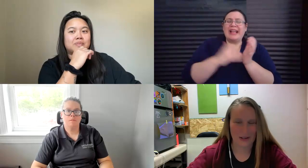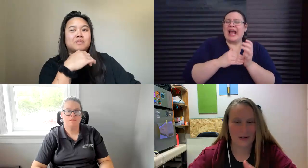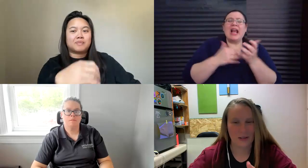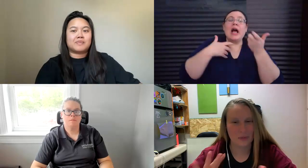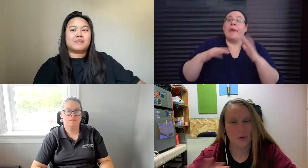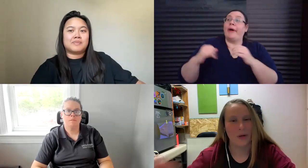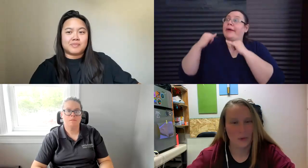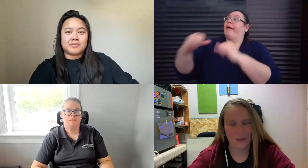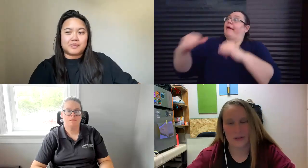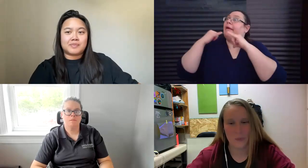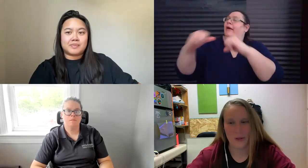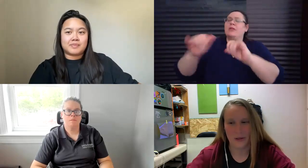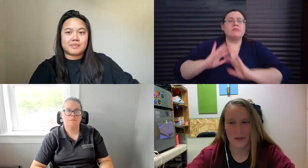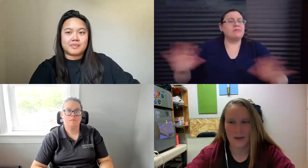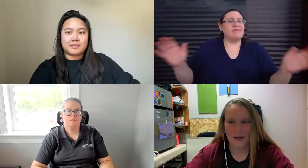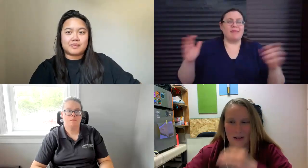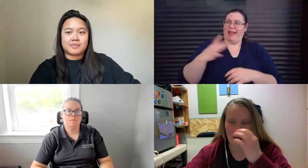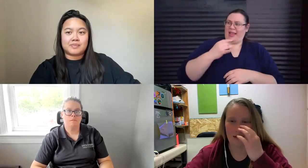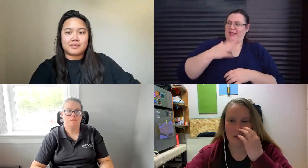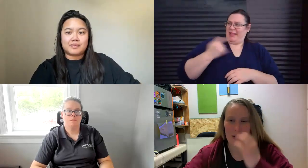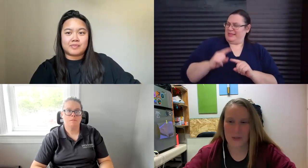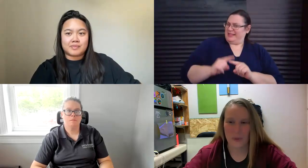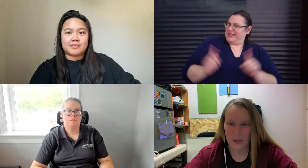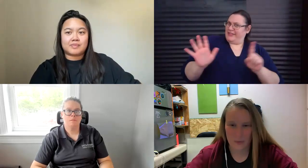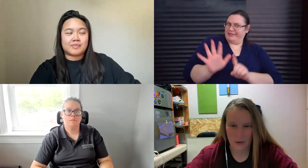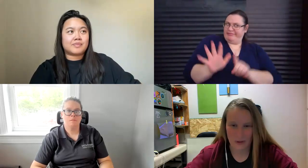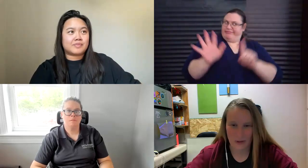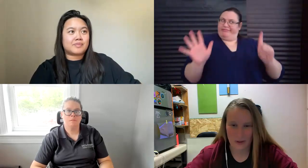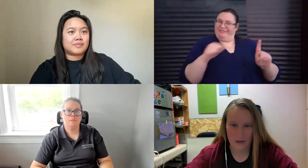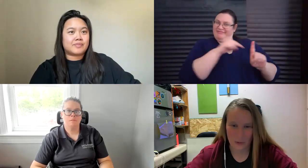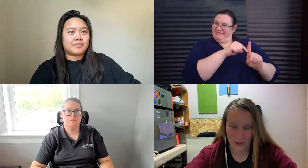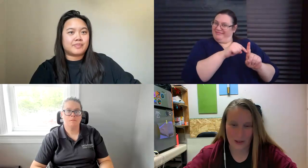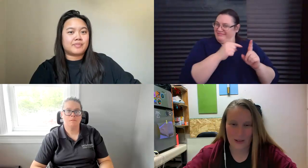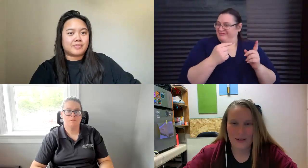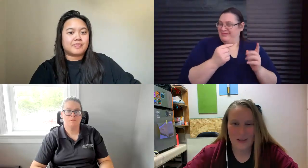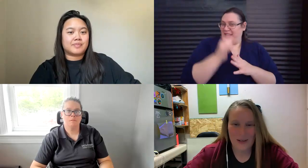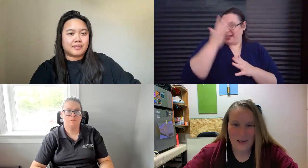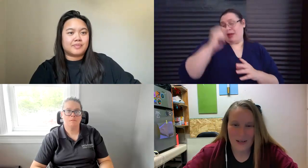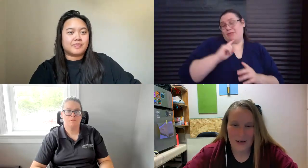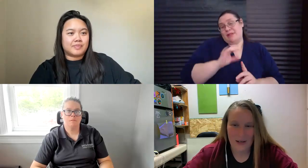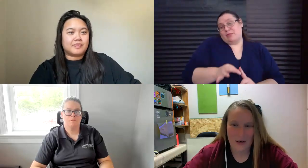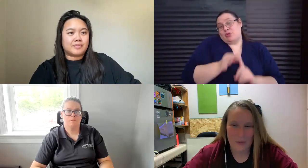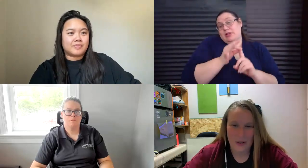I like to put my own little spin on it and I think that's what makes me unique.